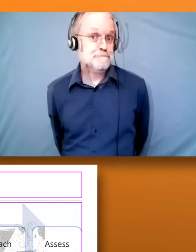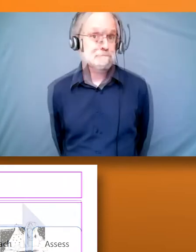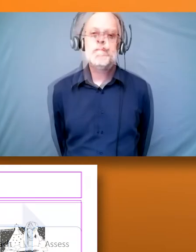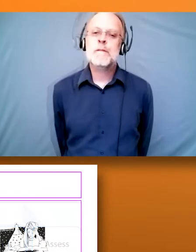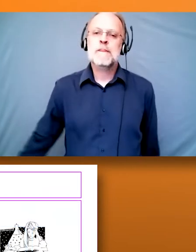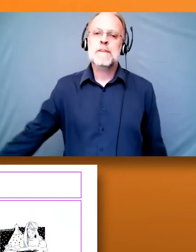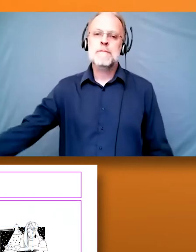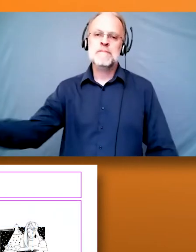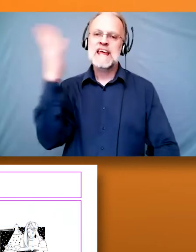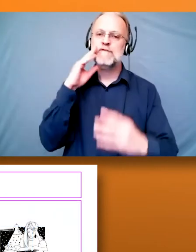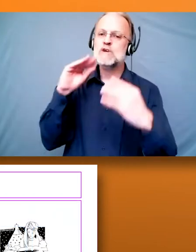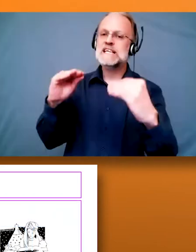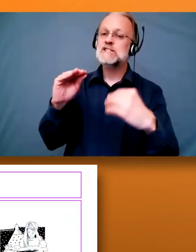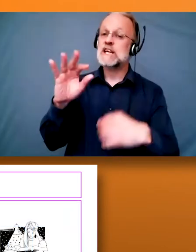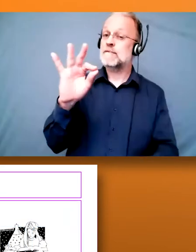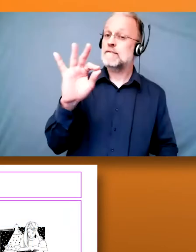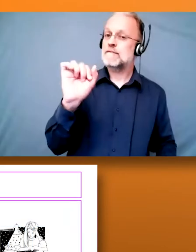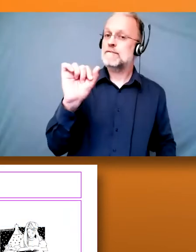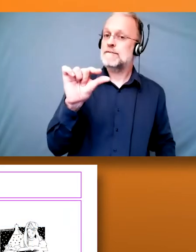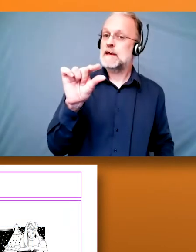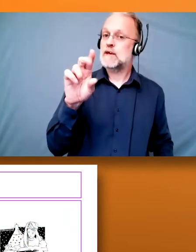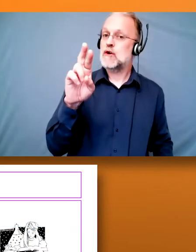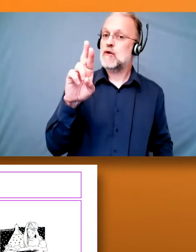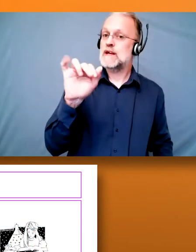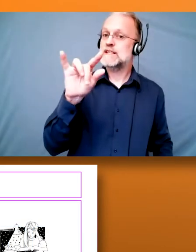So, if you're teaching figurative language,